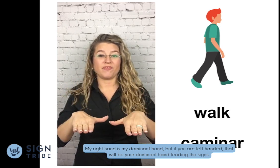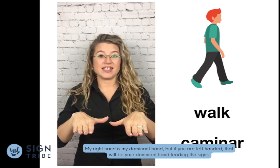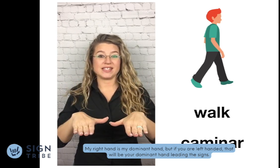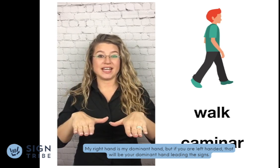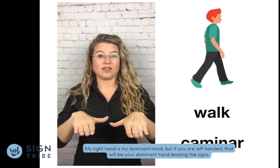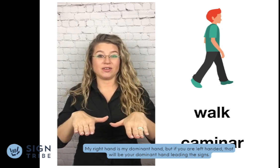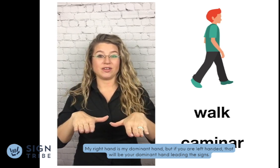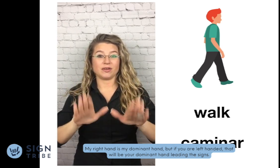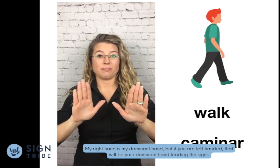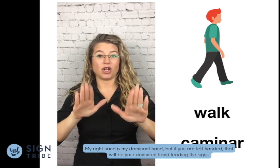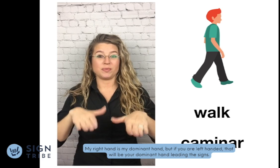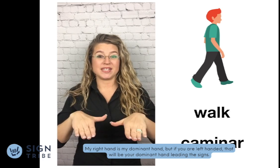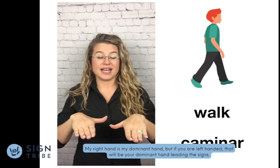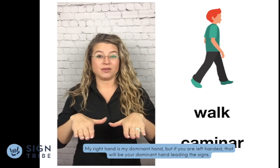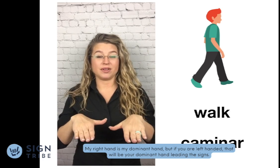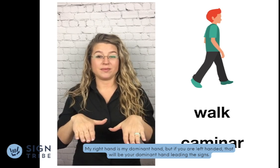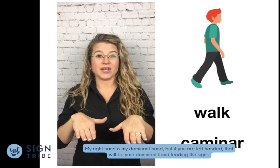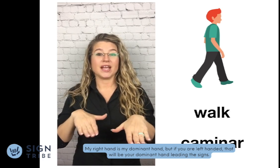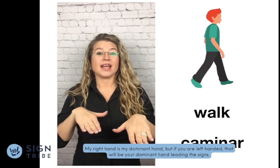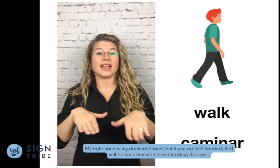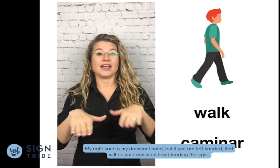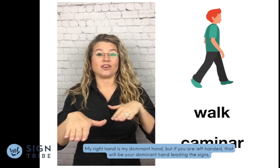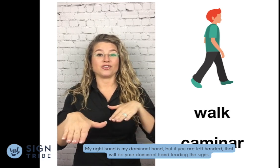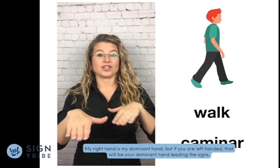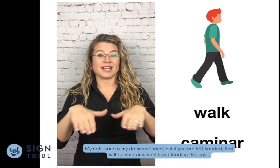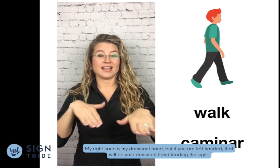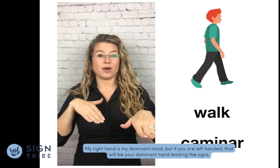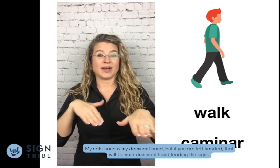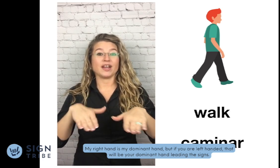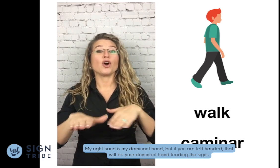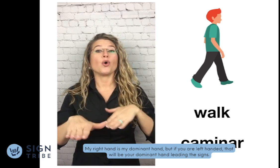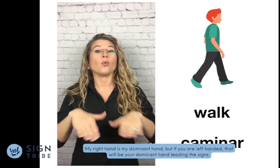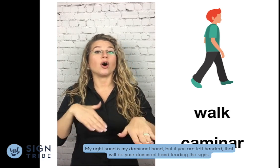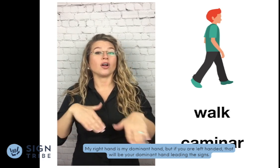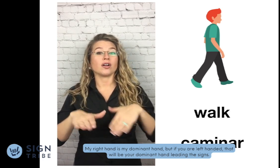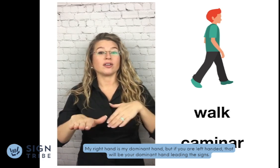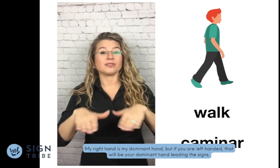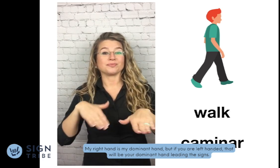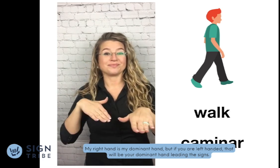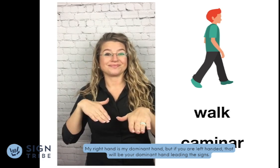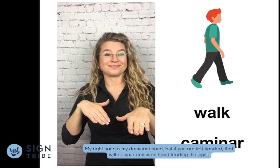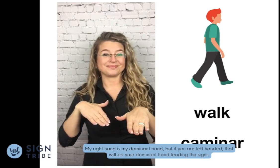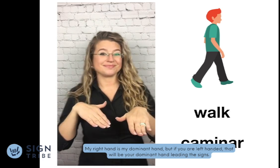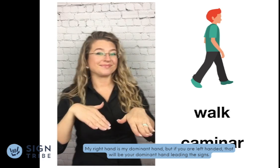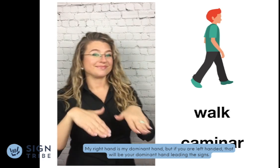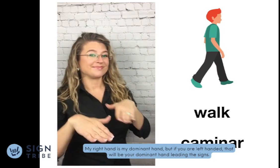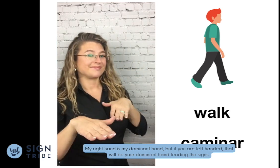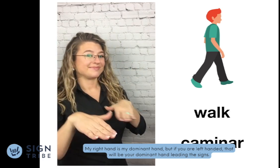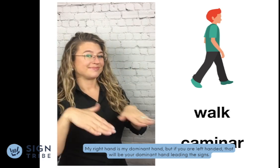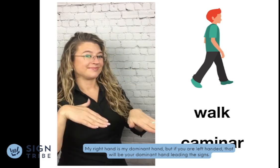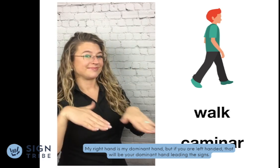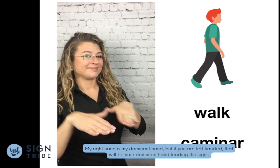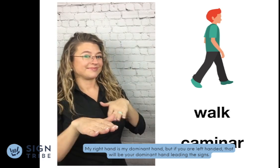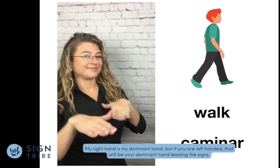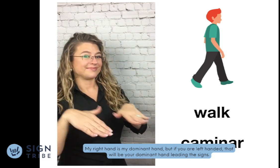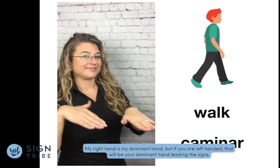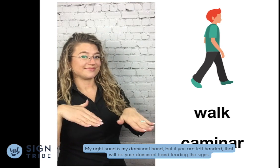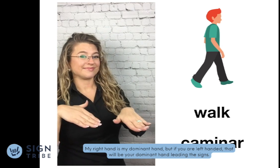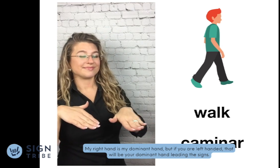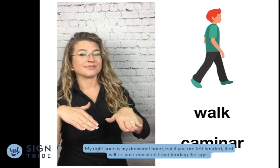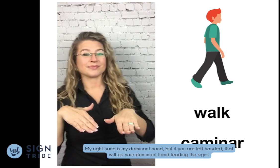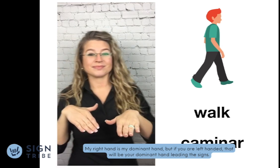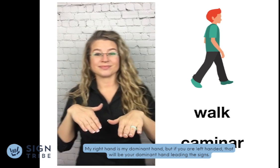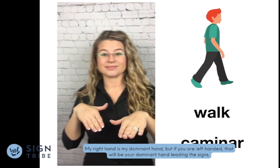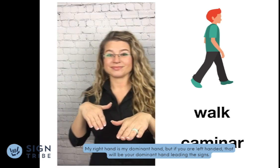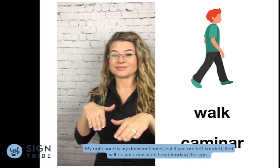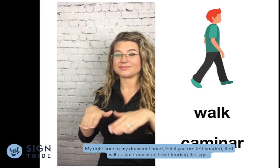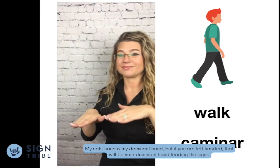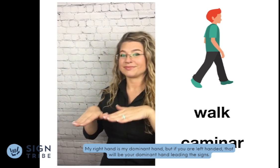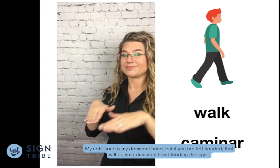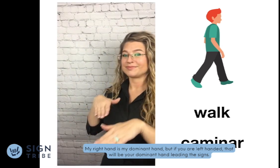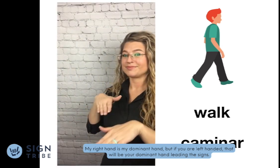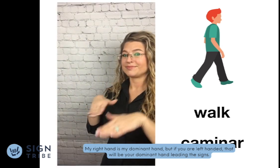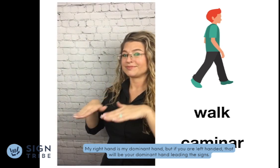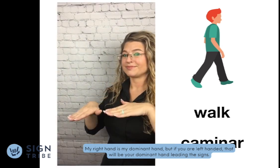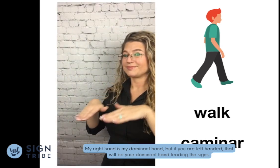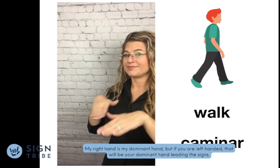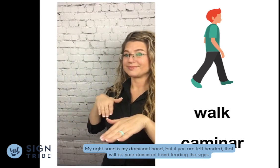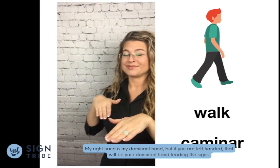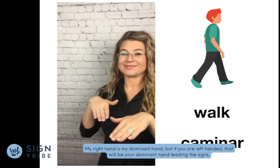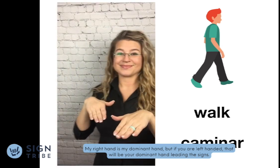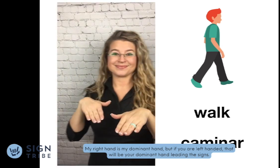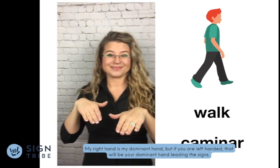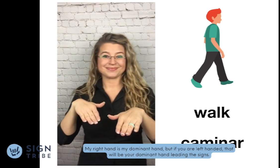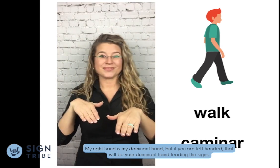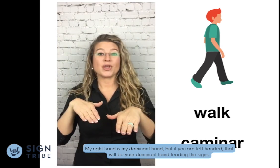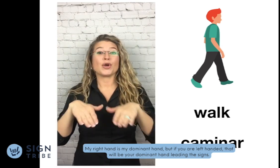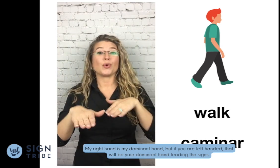face down, palms down, and alternate that way. Walk.